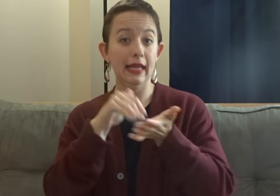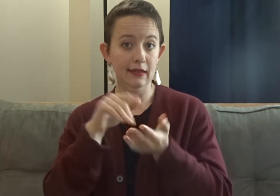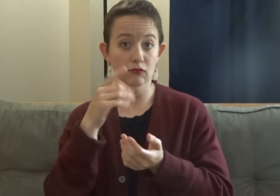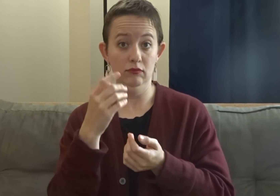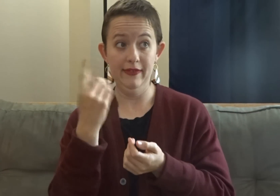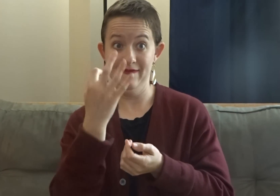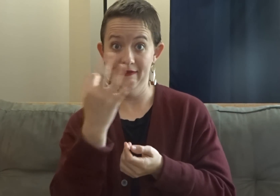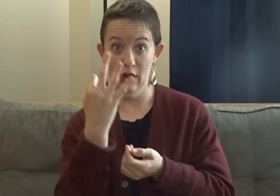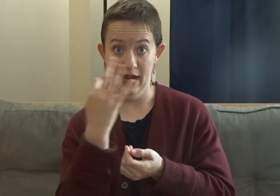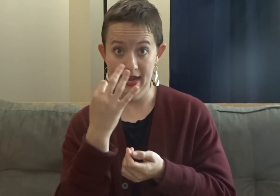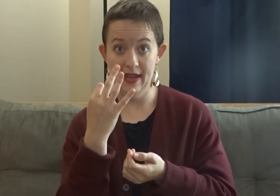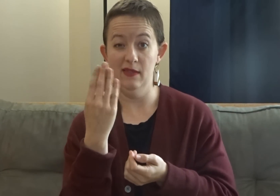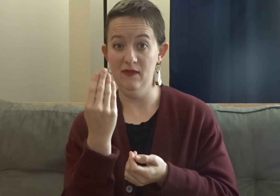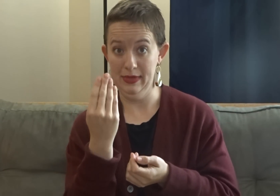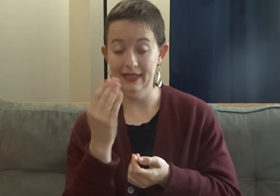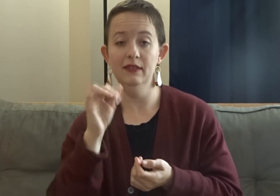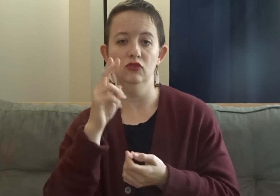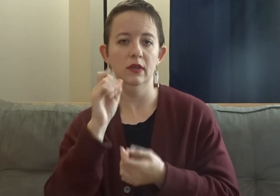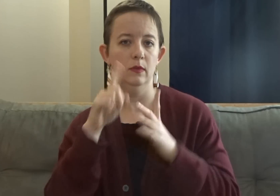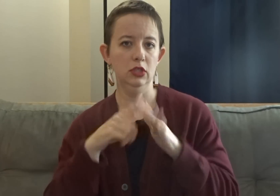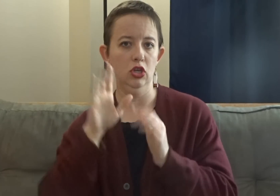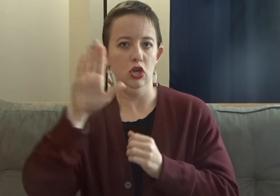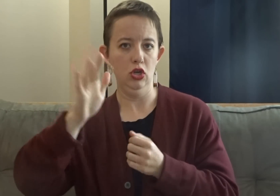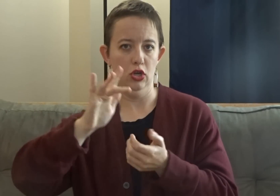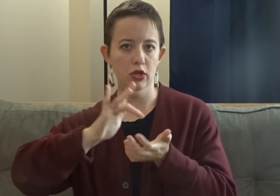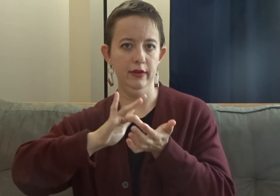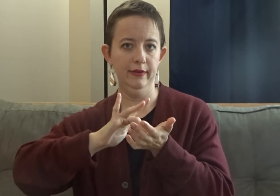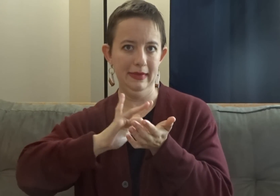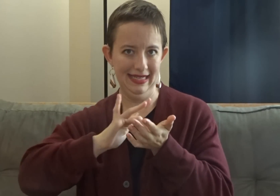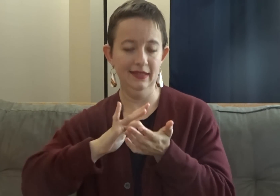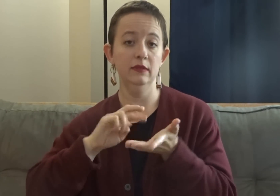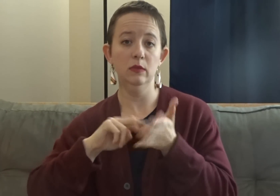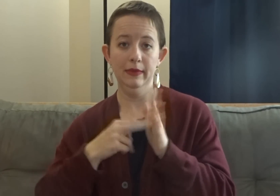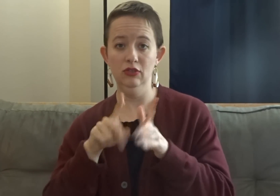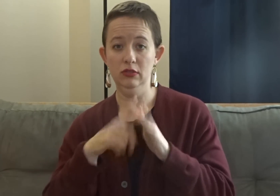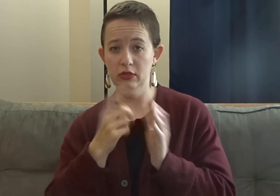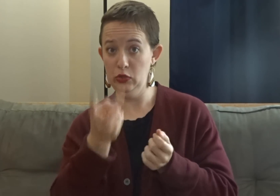Sorry, again on Friday the 14th Jenna's gonna start her stim meds.